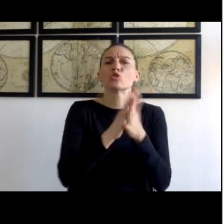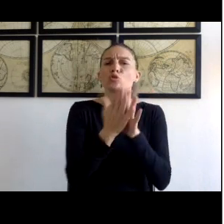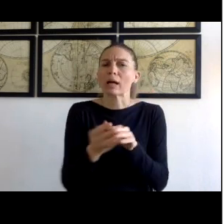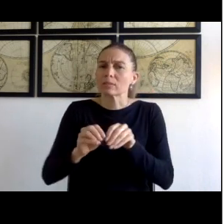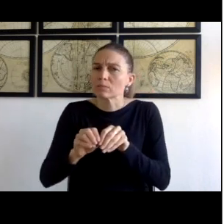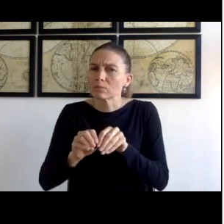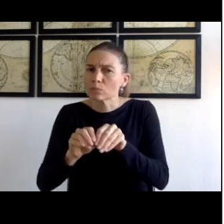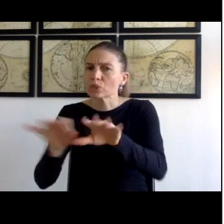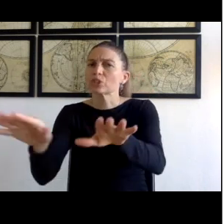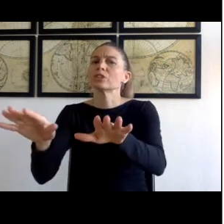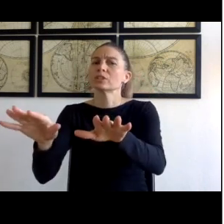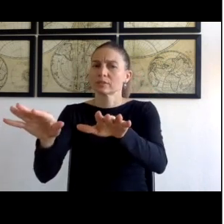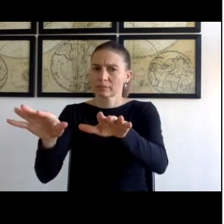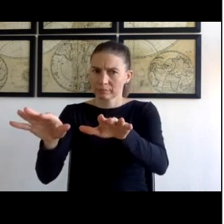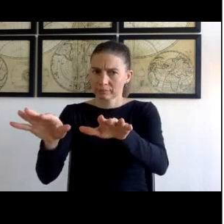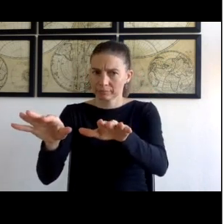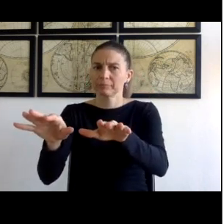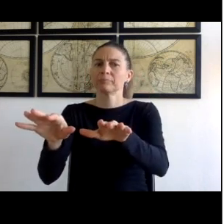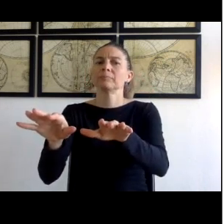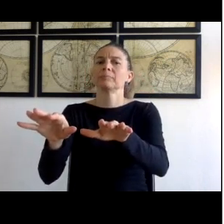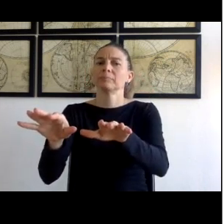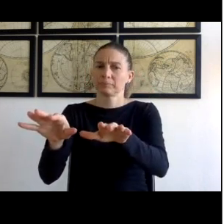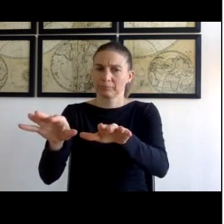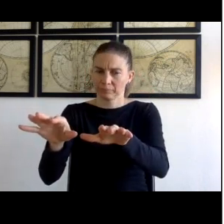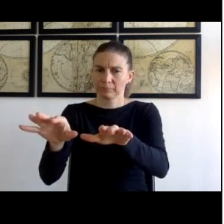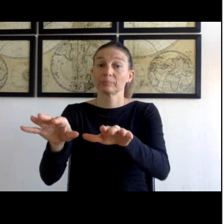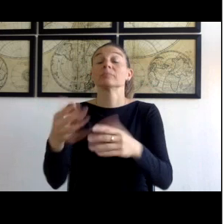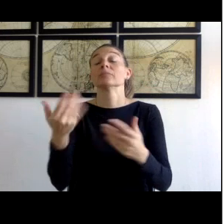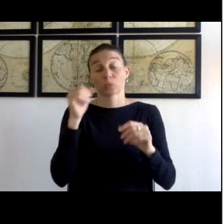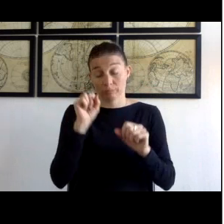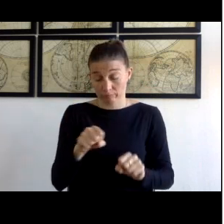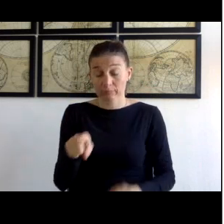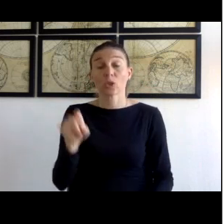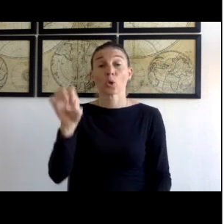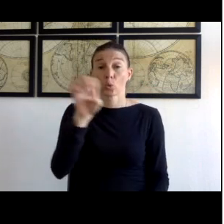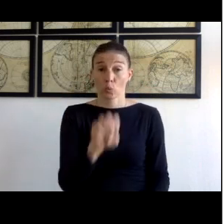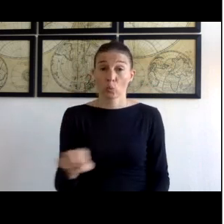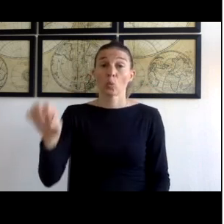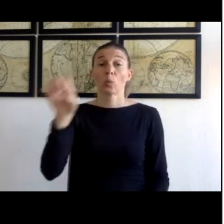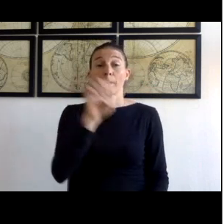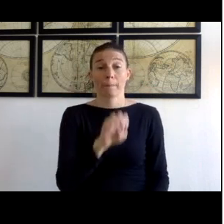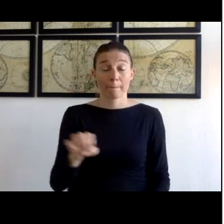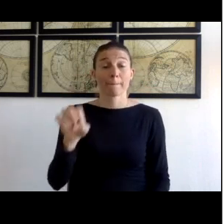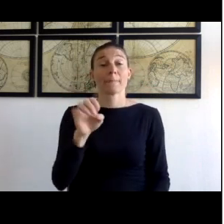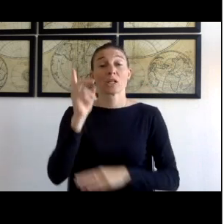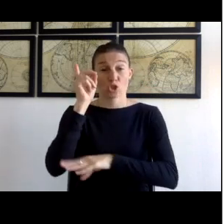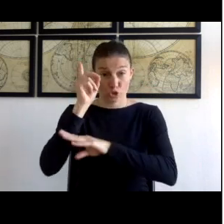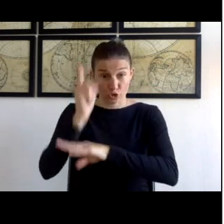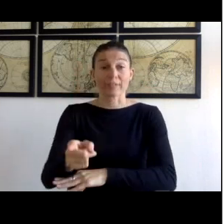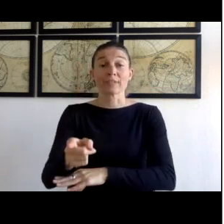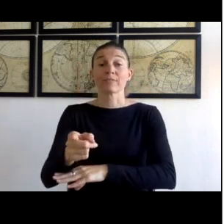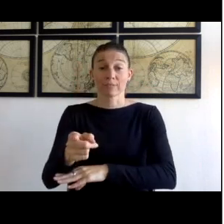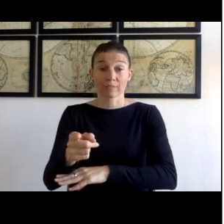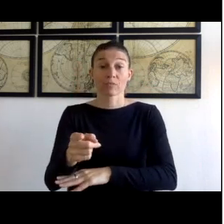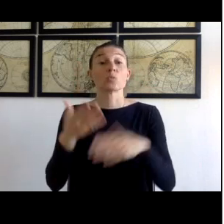it's a directive, a European directive. The directive as you may know sets the objectives